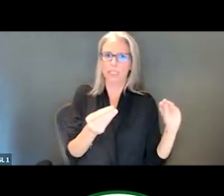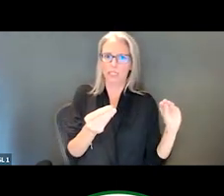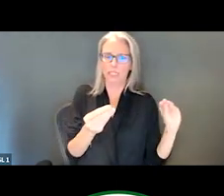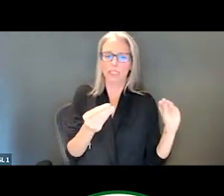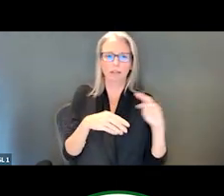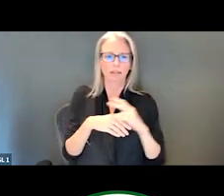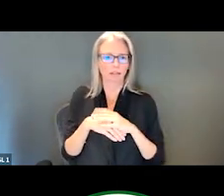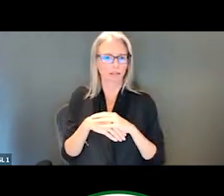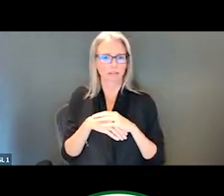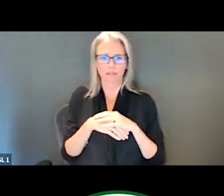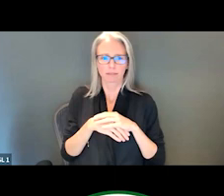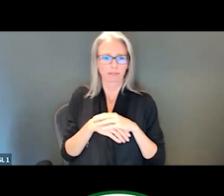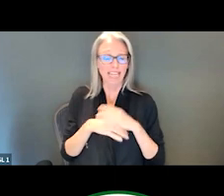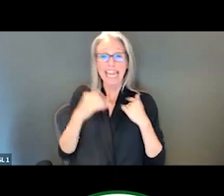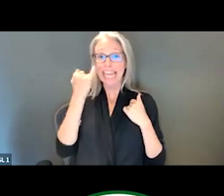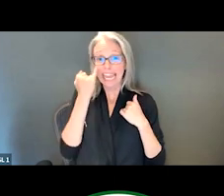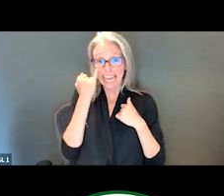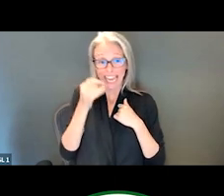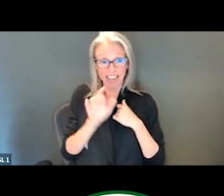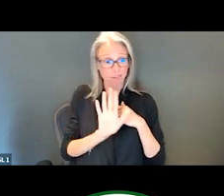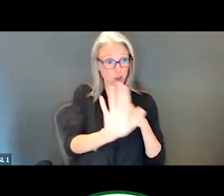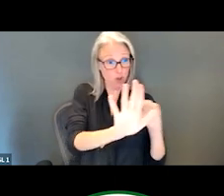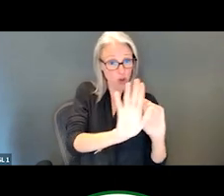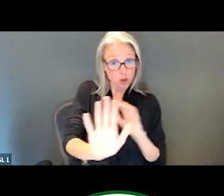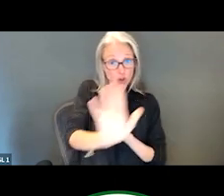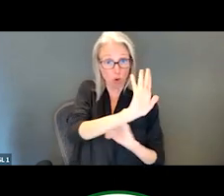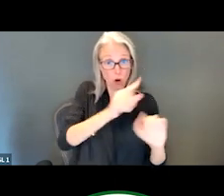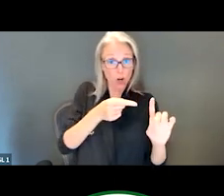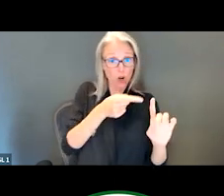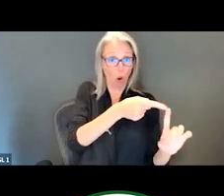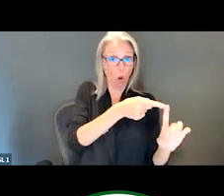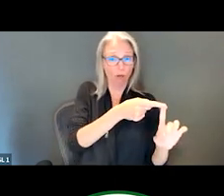And so we should, we should try to do that. So thank you for sharing your stories with us again.